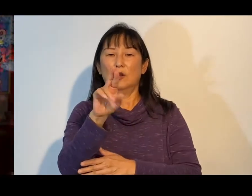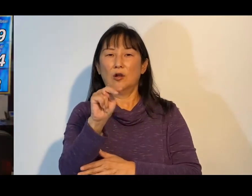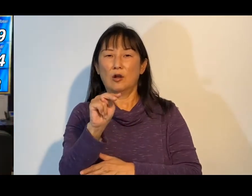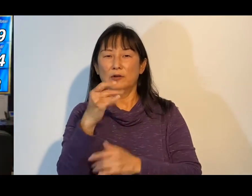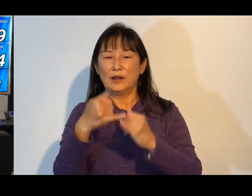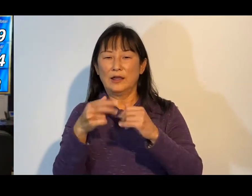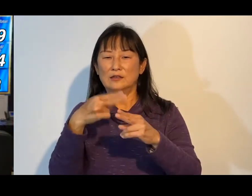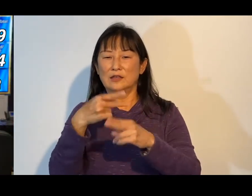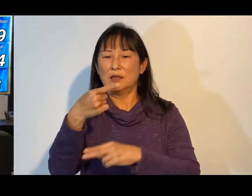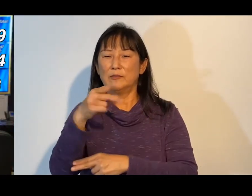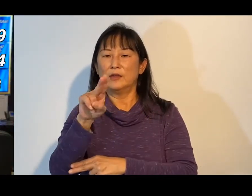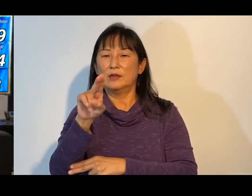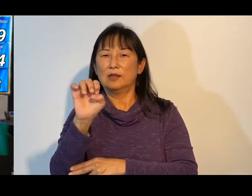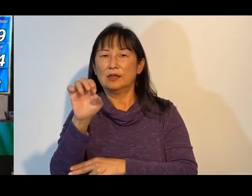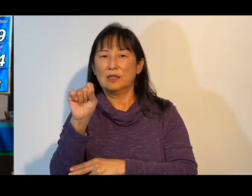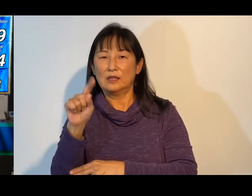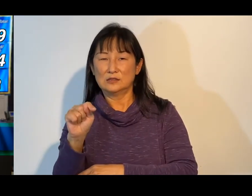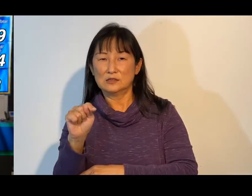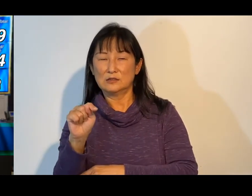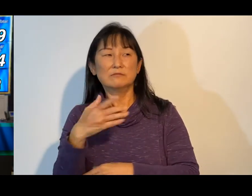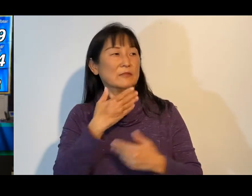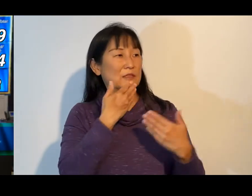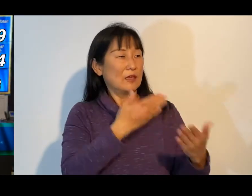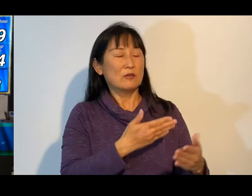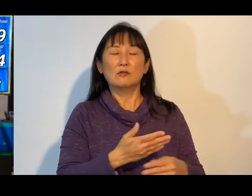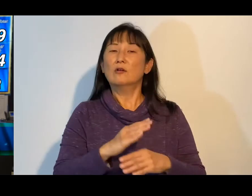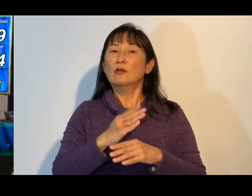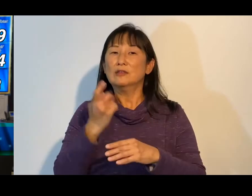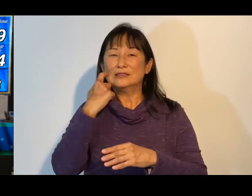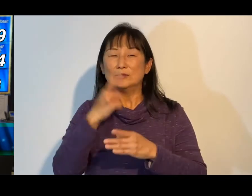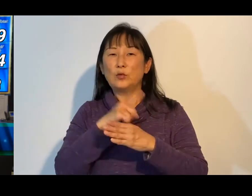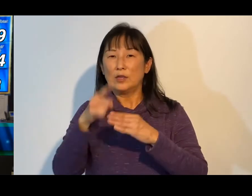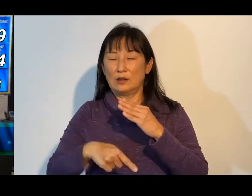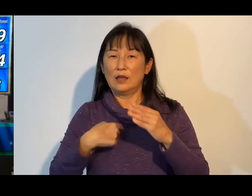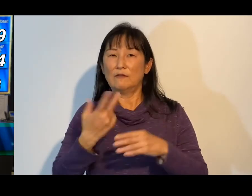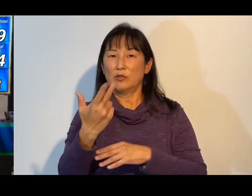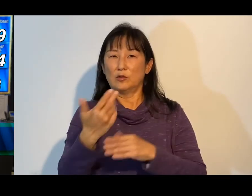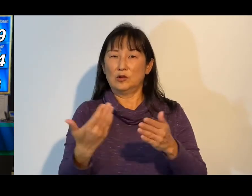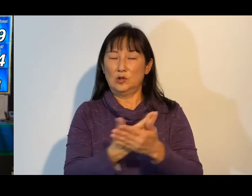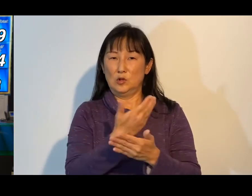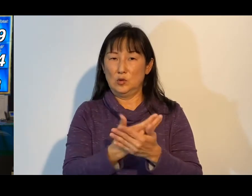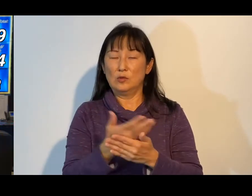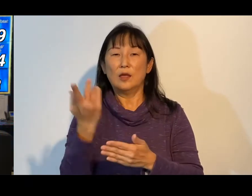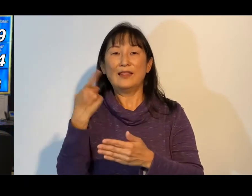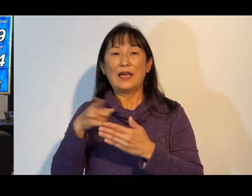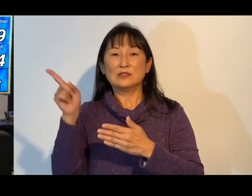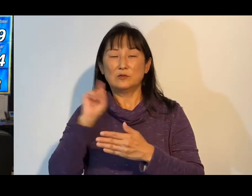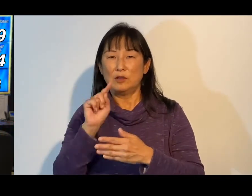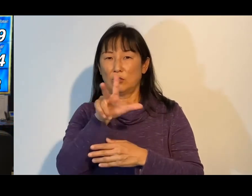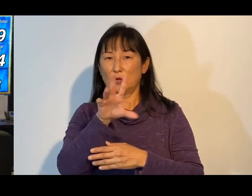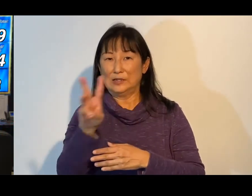Over the weekend, we announced 13 new cases, and in the past week, a total of 36 cases, plus four more today.